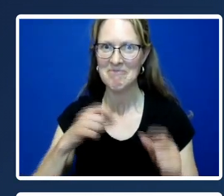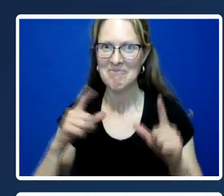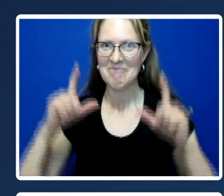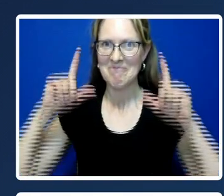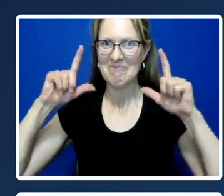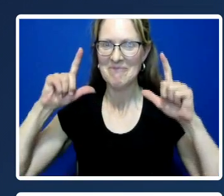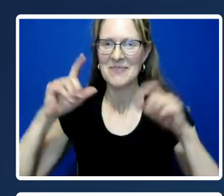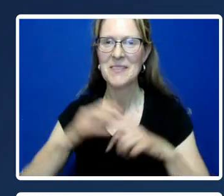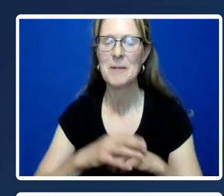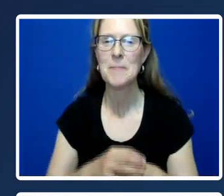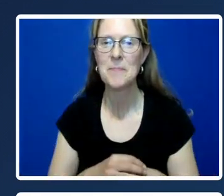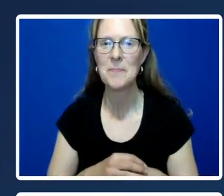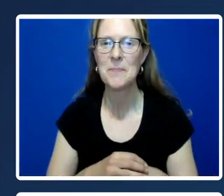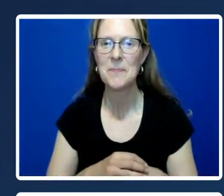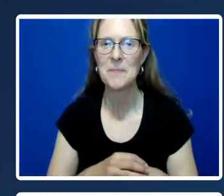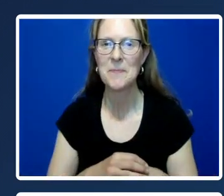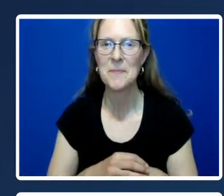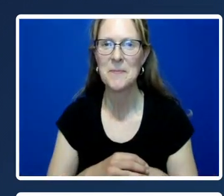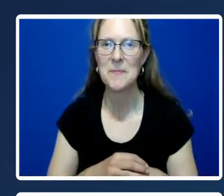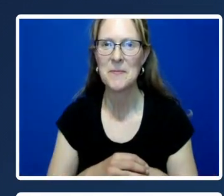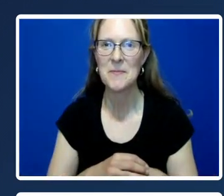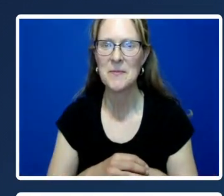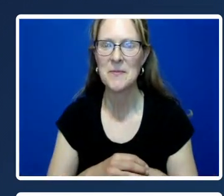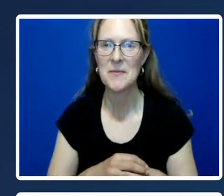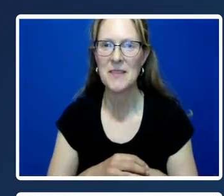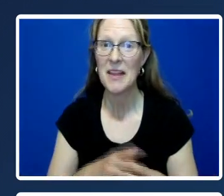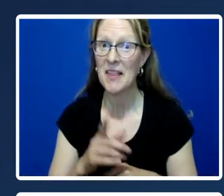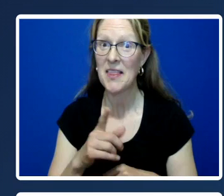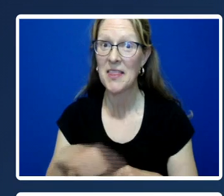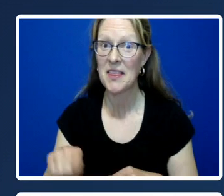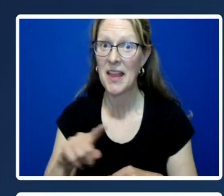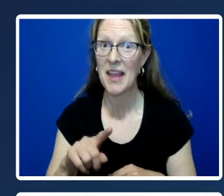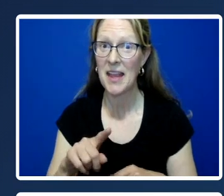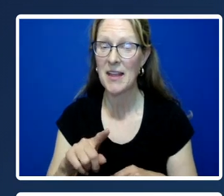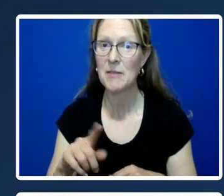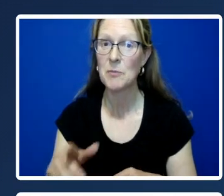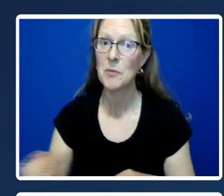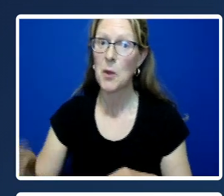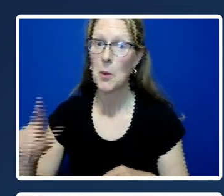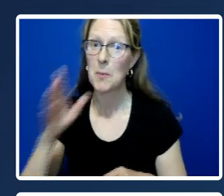you know, just their students being able to -- their children being able to blossom